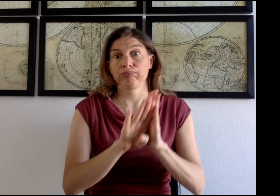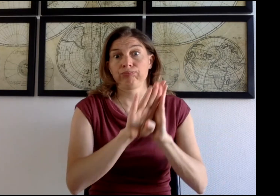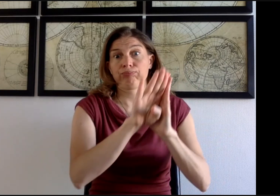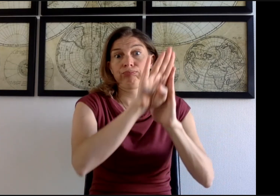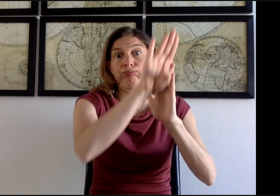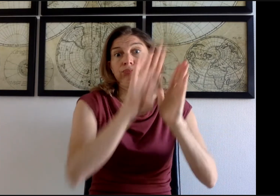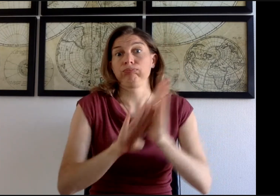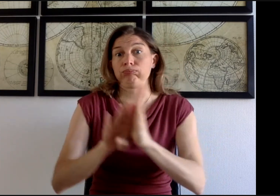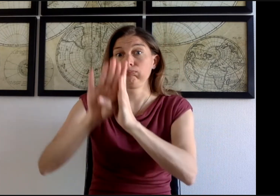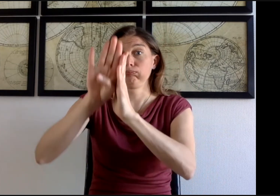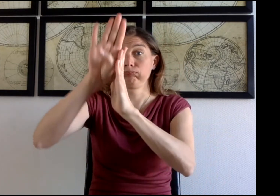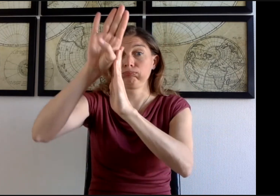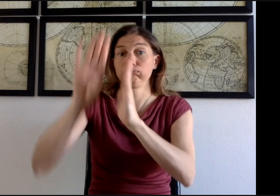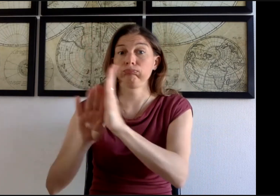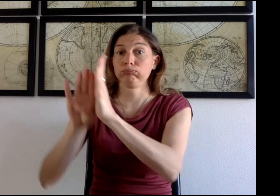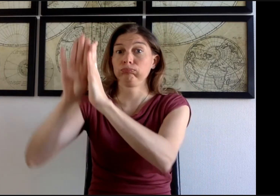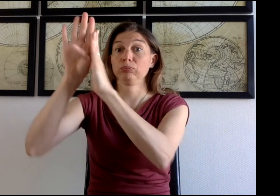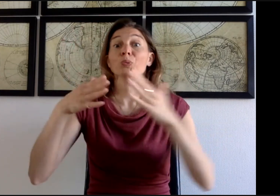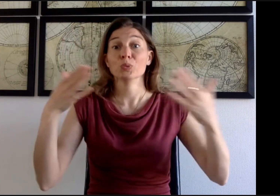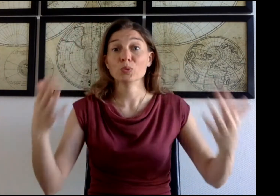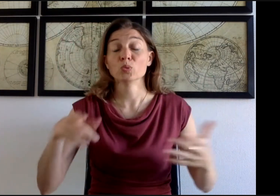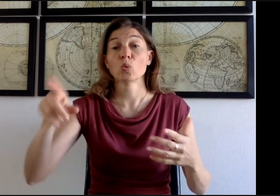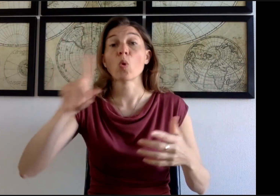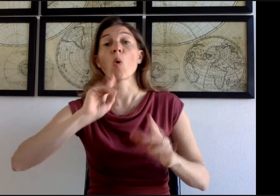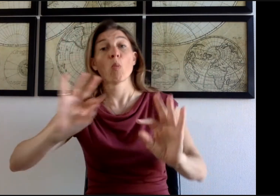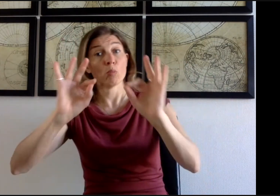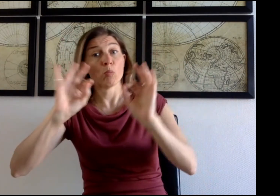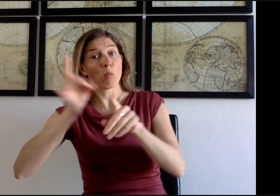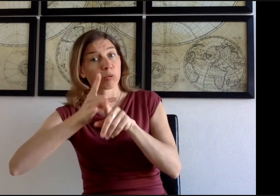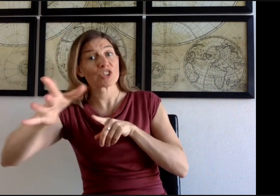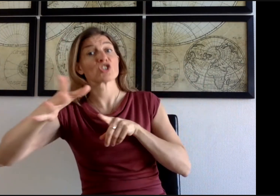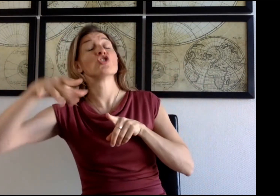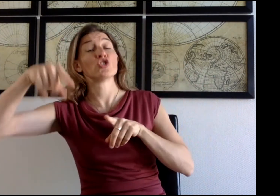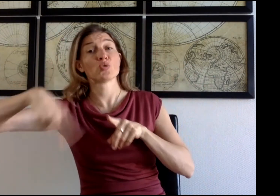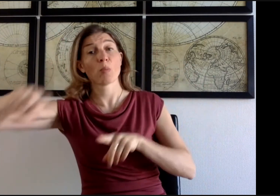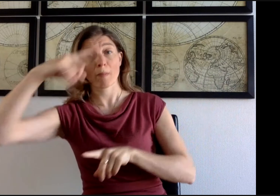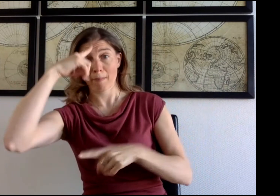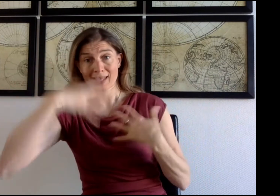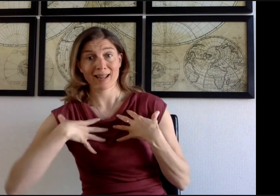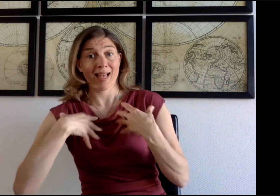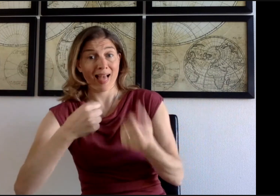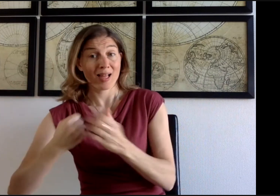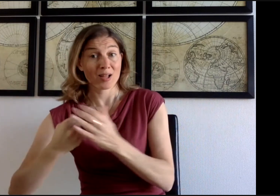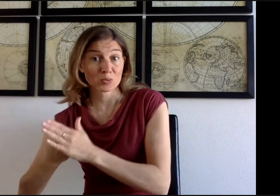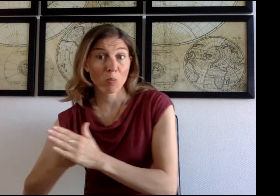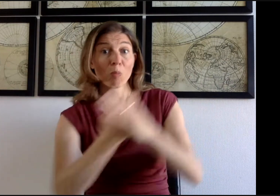The need for mental health support can also increase during this time.